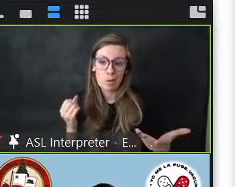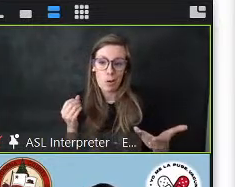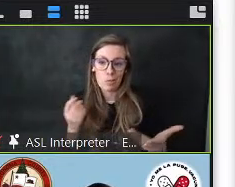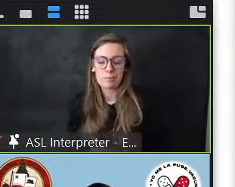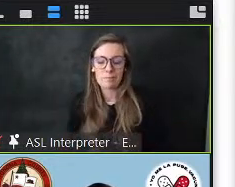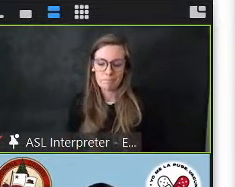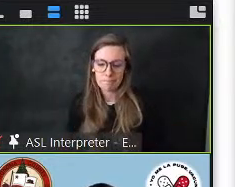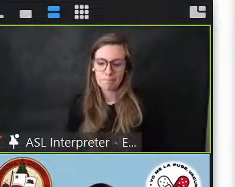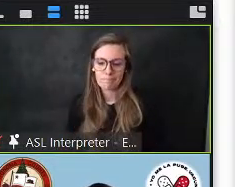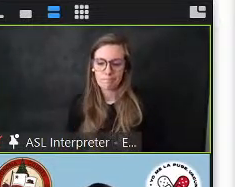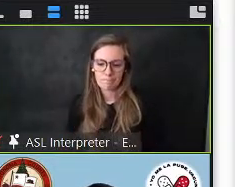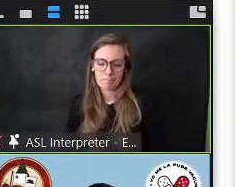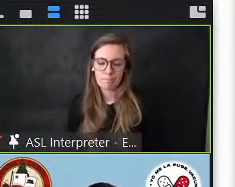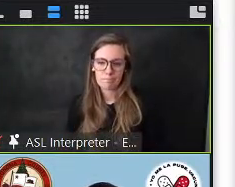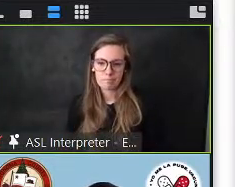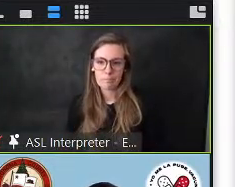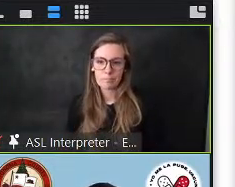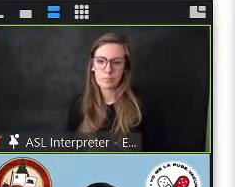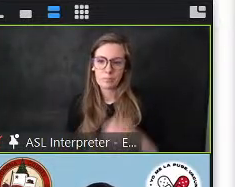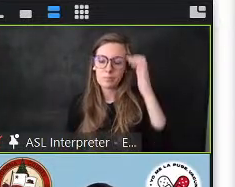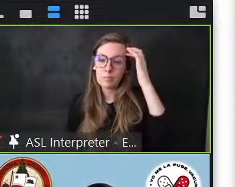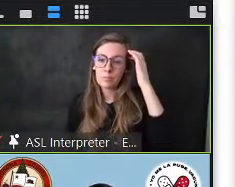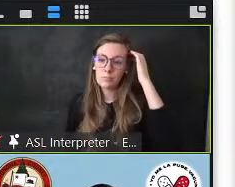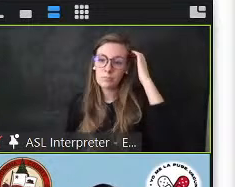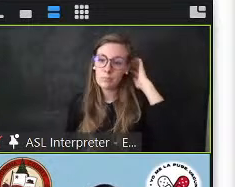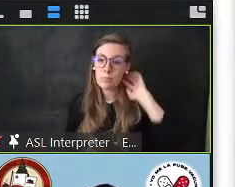So what we see on the table is that after